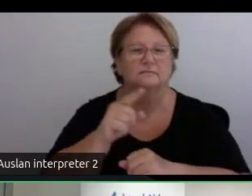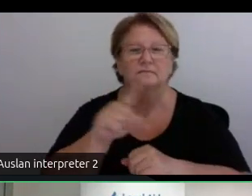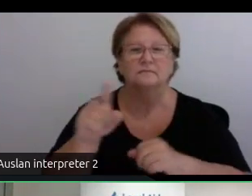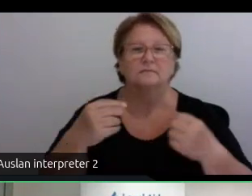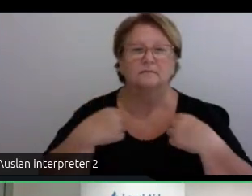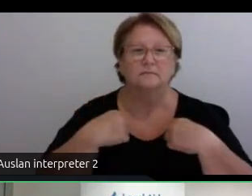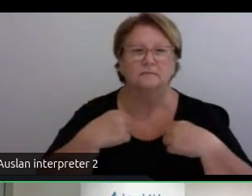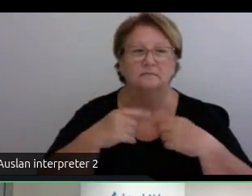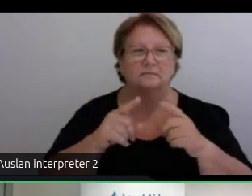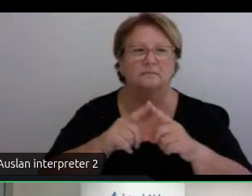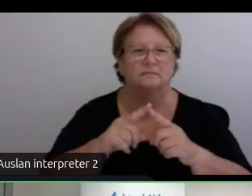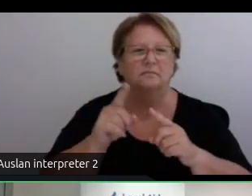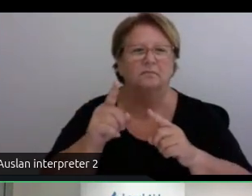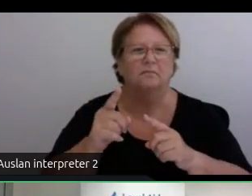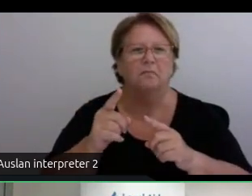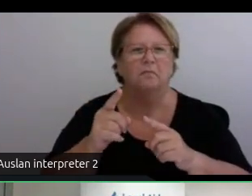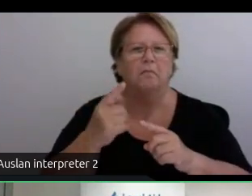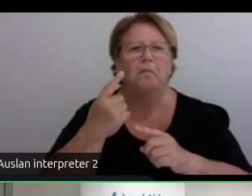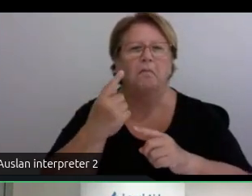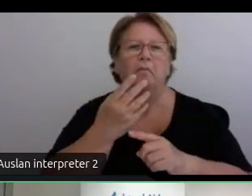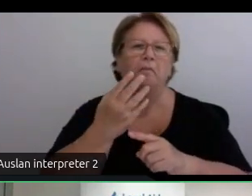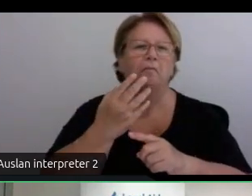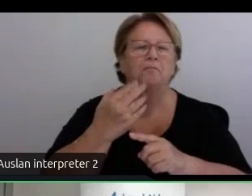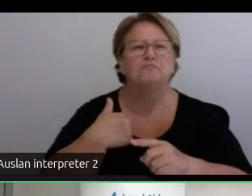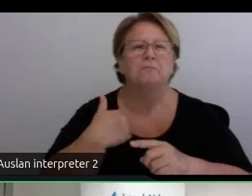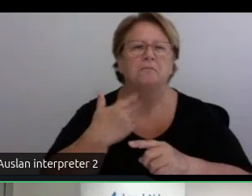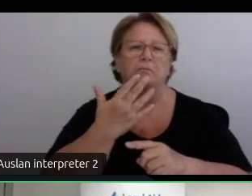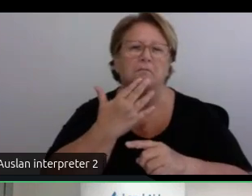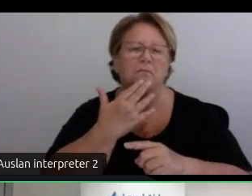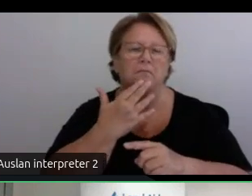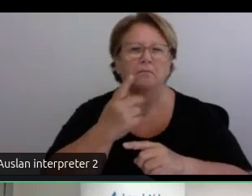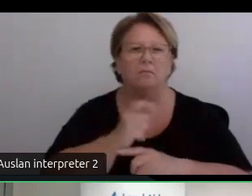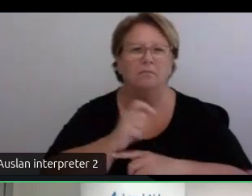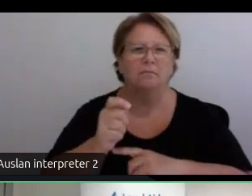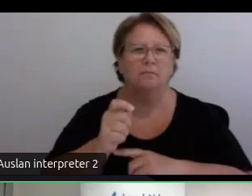claims management companies doing things like estimating the value of the claim. And weirdly,